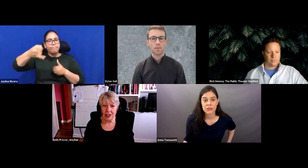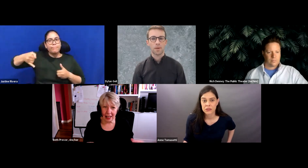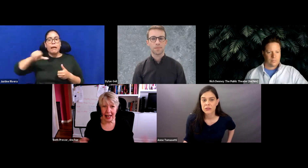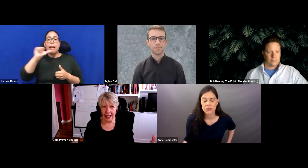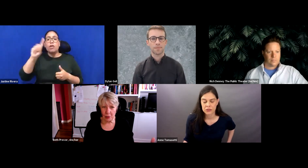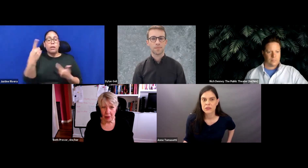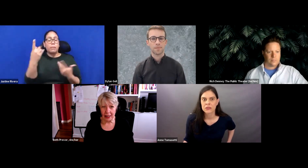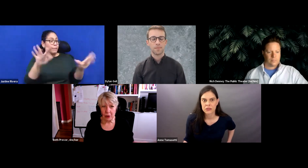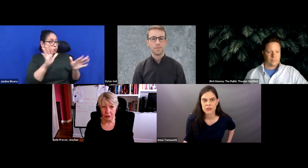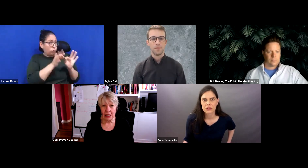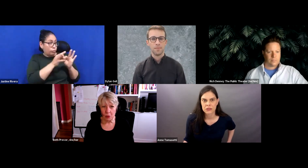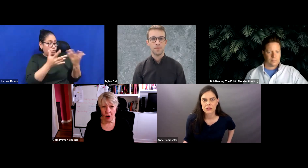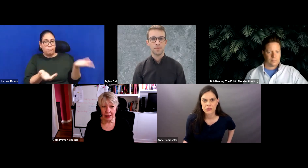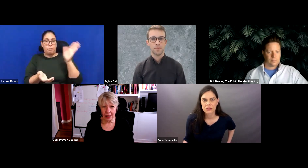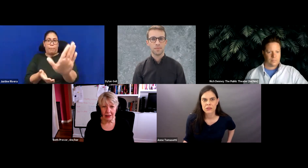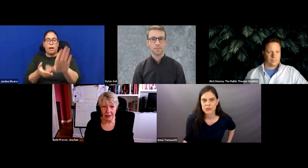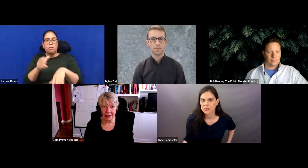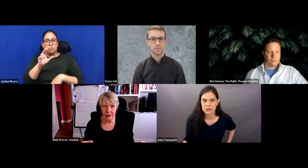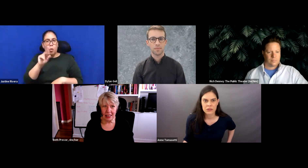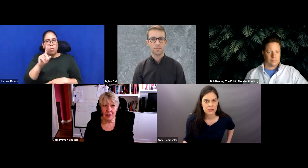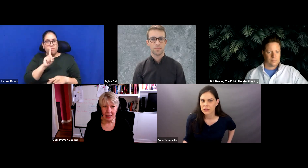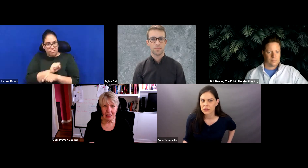just kind of adding a bubble, that we really wanted this piece